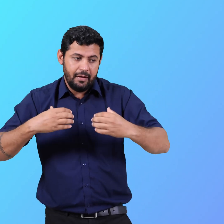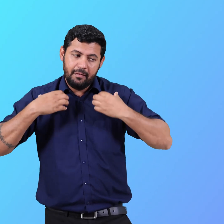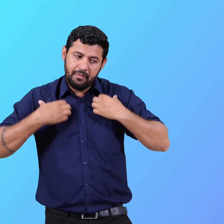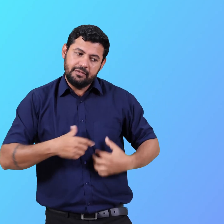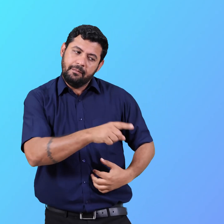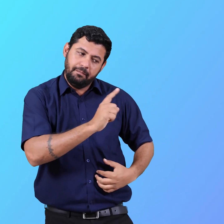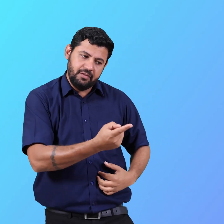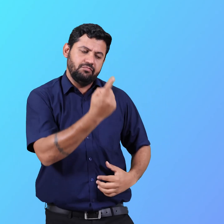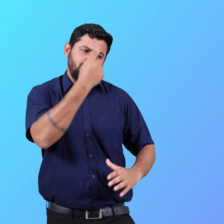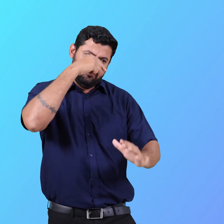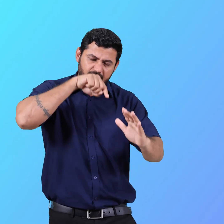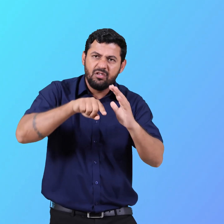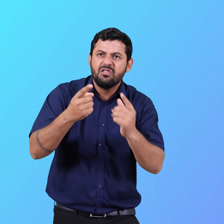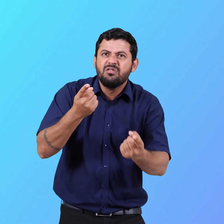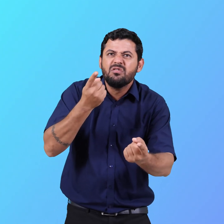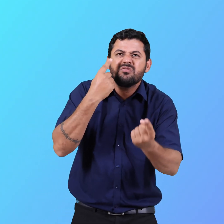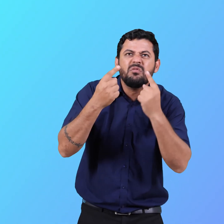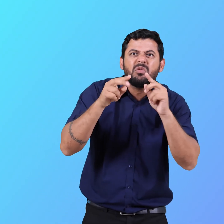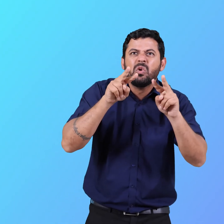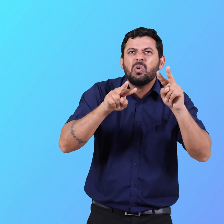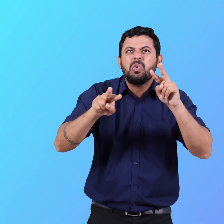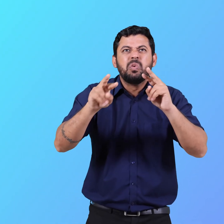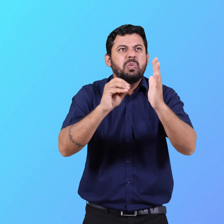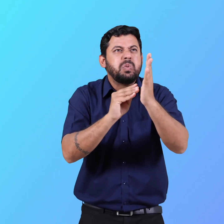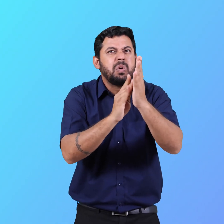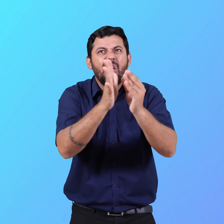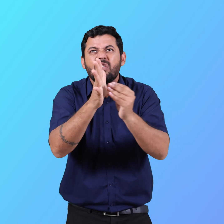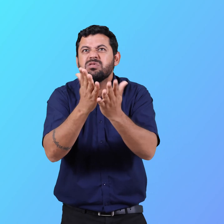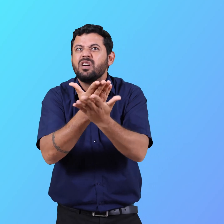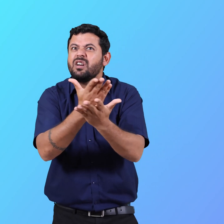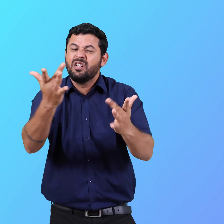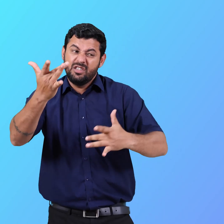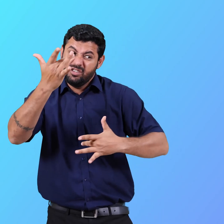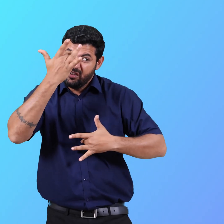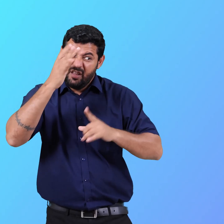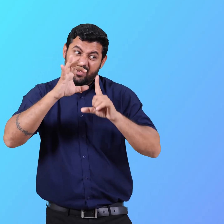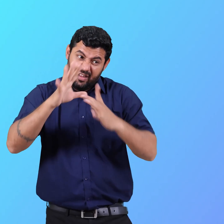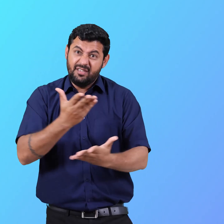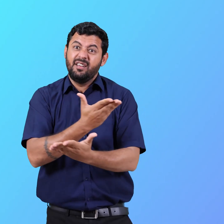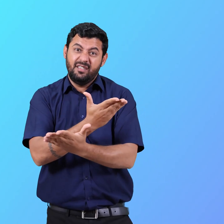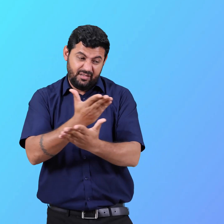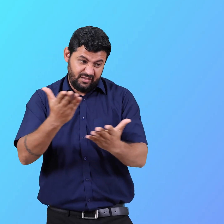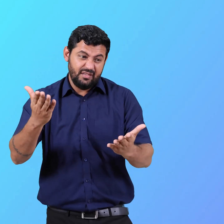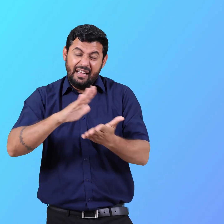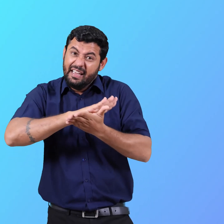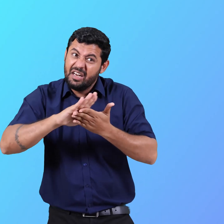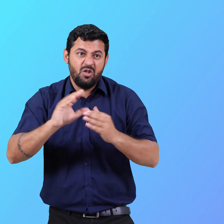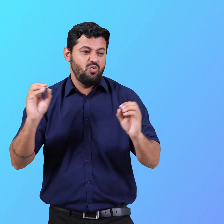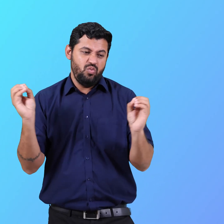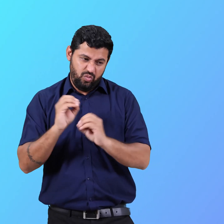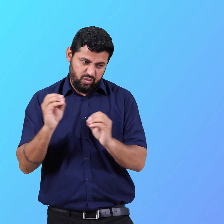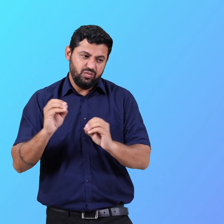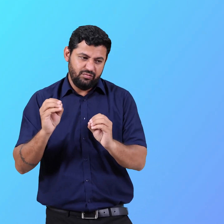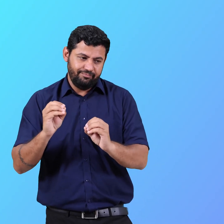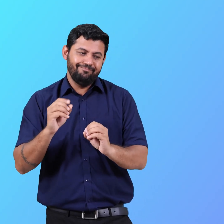Then the priest must come in and check the house. If the mildew has spread in the house, it is a disease that spreads quickly to other places. So the house is unclean.